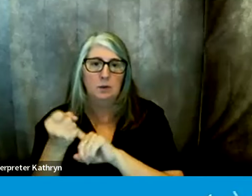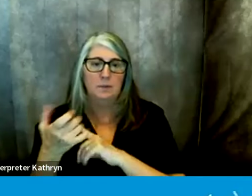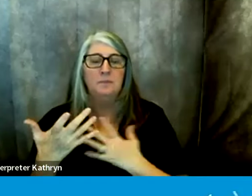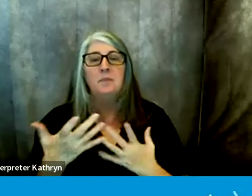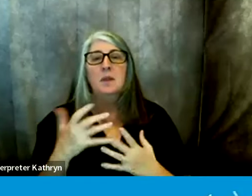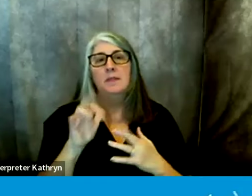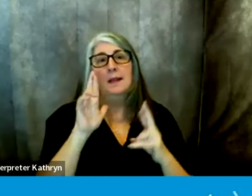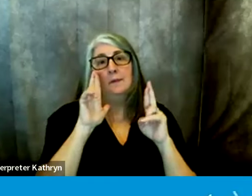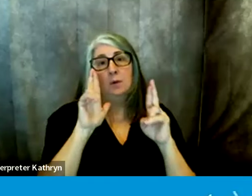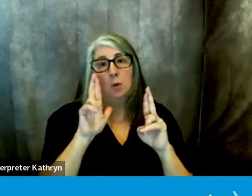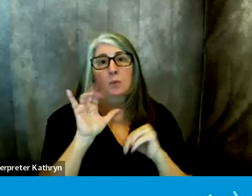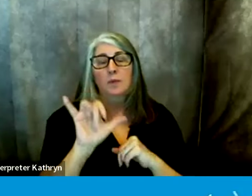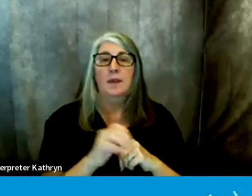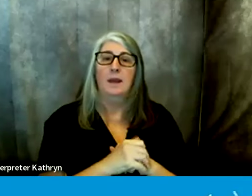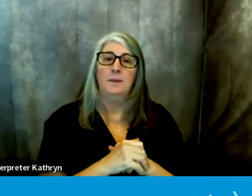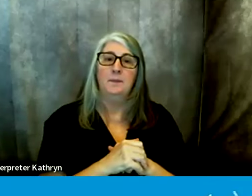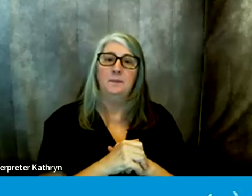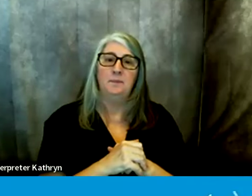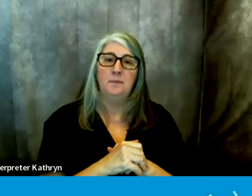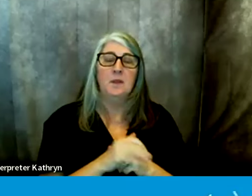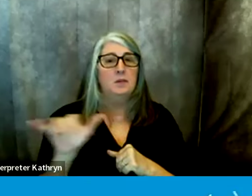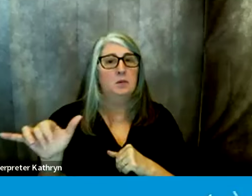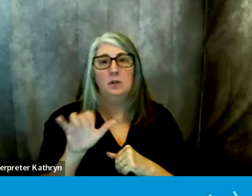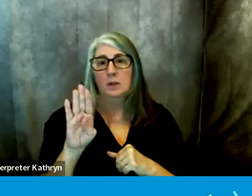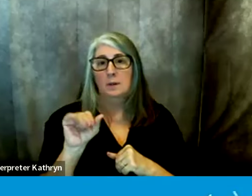that in addition to improving your capacity, just like Botox does, it will also improve your sensation.